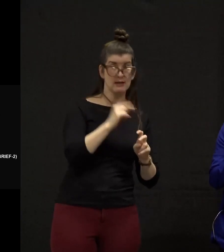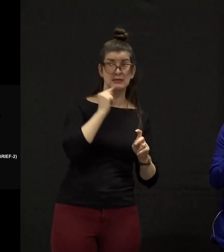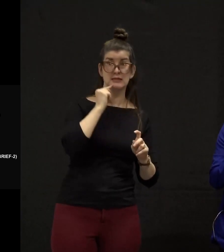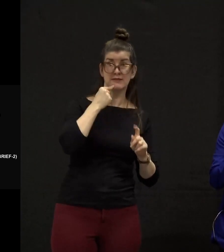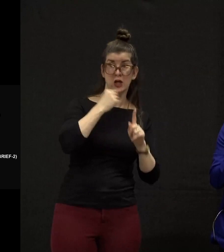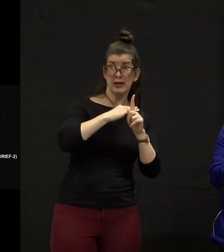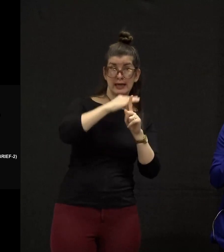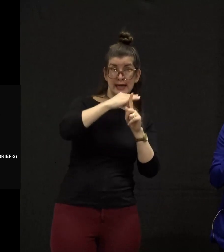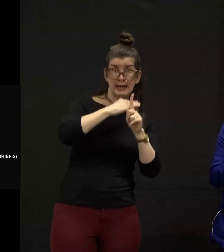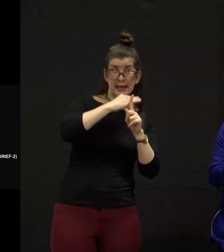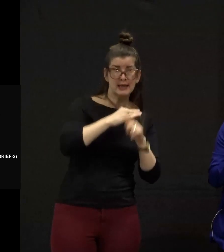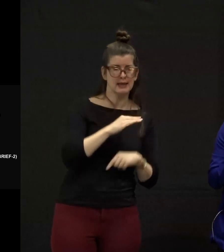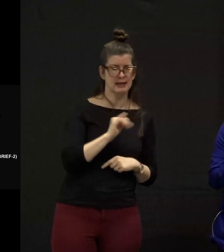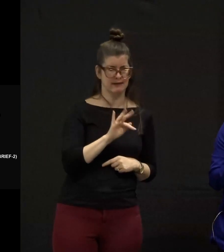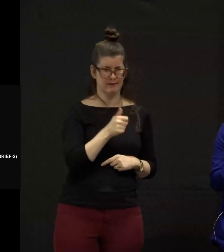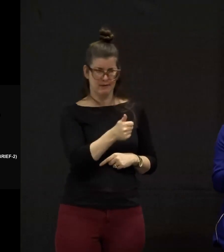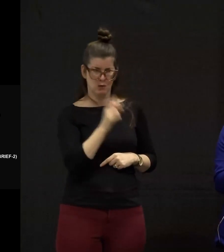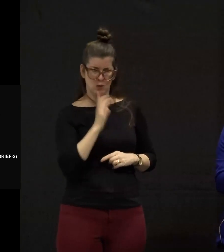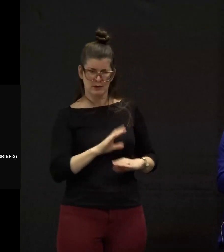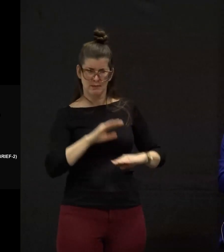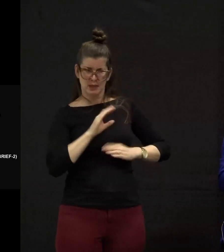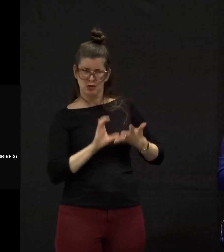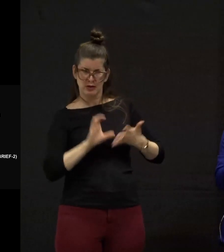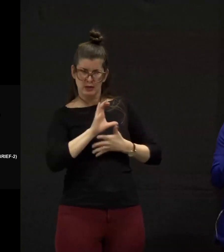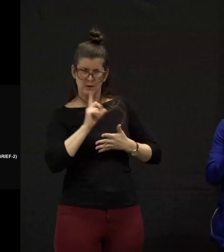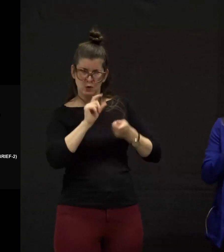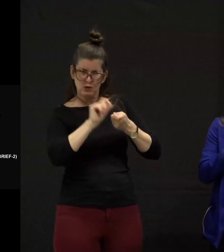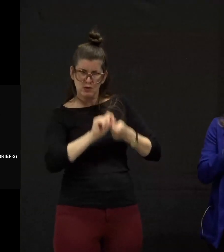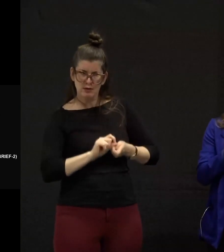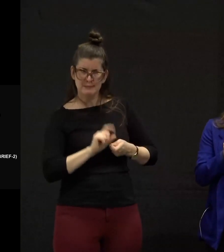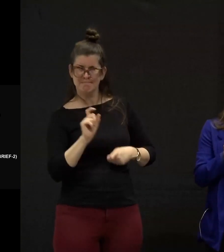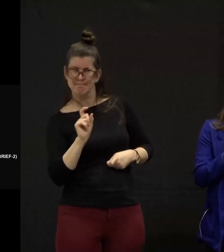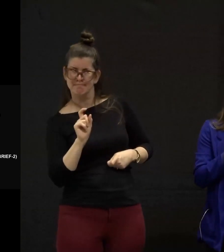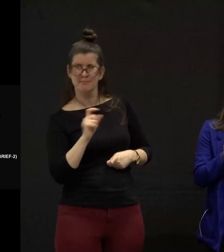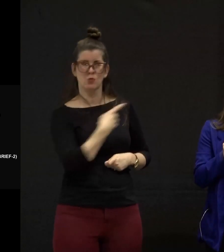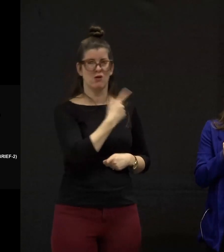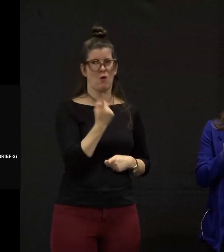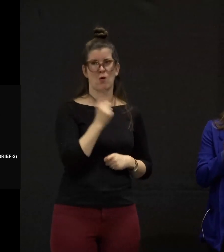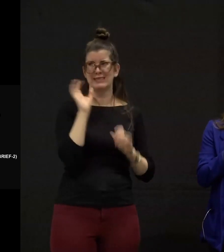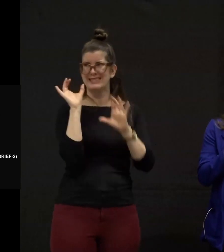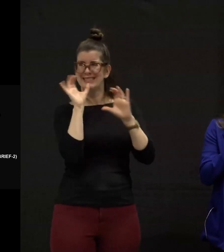and if a child would meet criteria for something? We're always on the lookout for tools and measures.